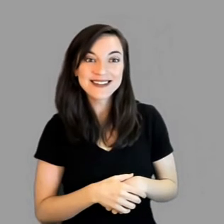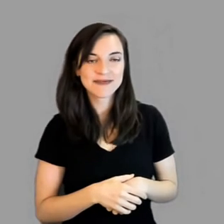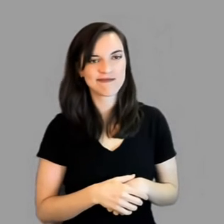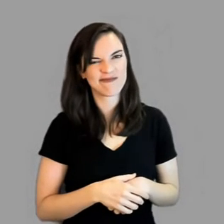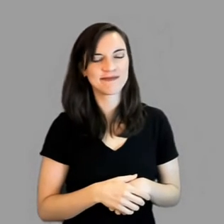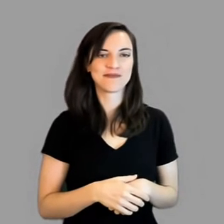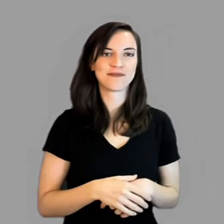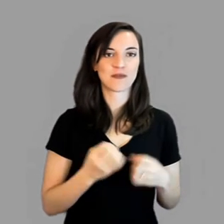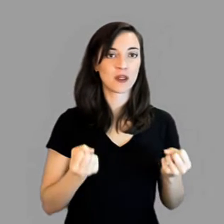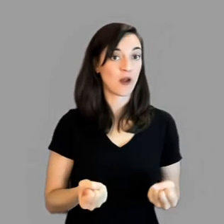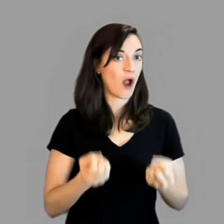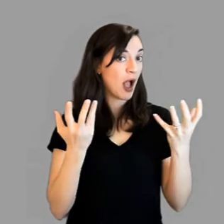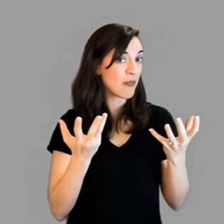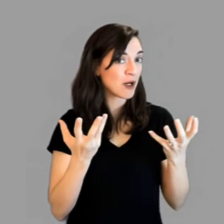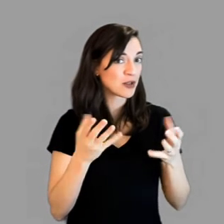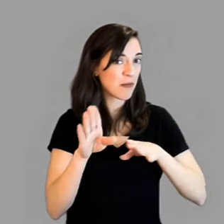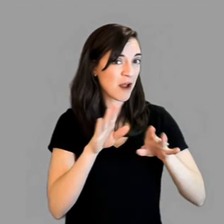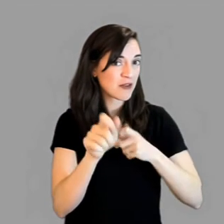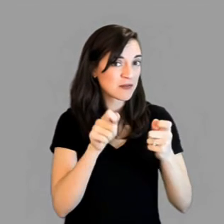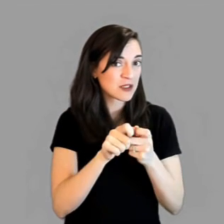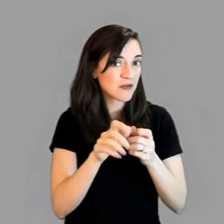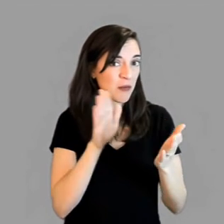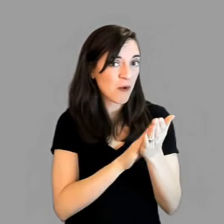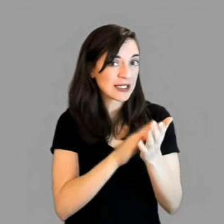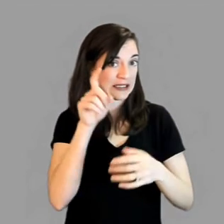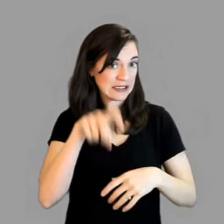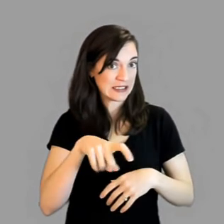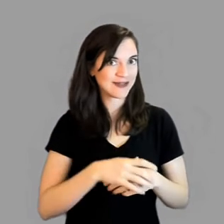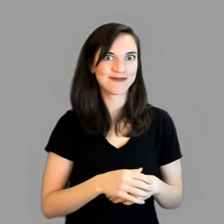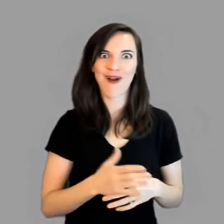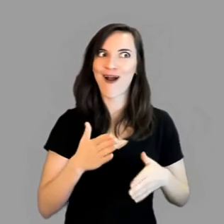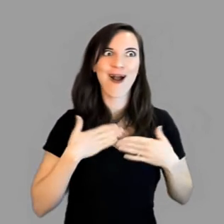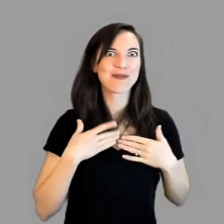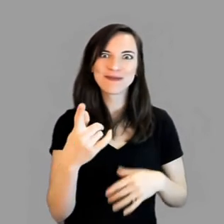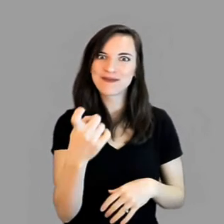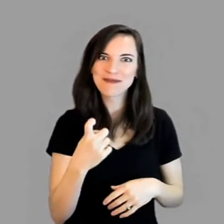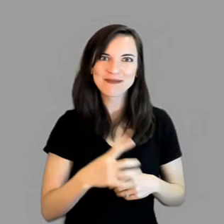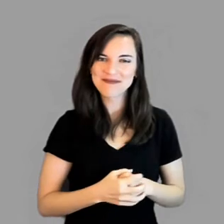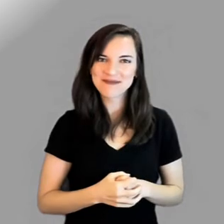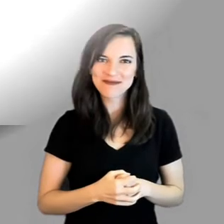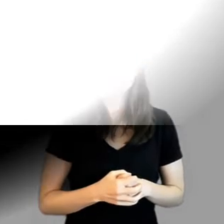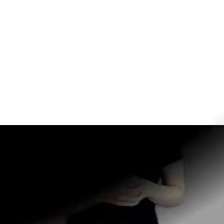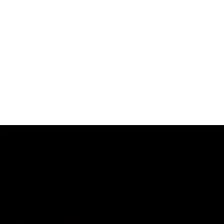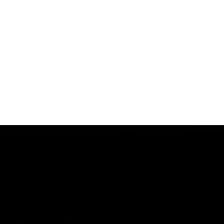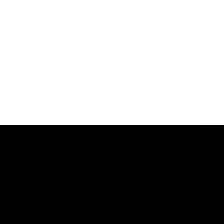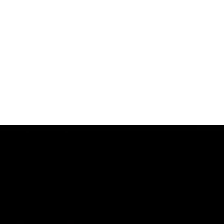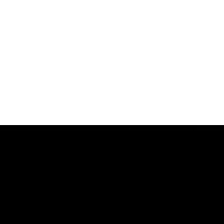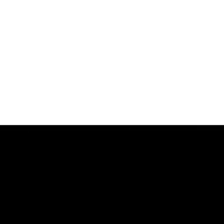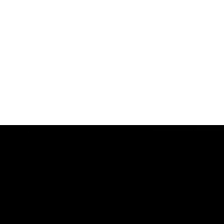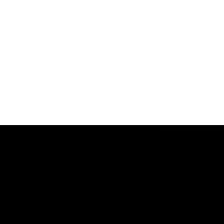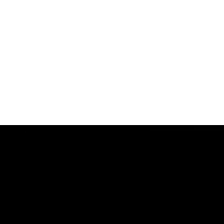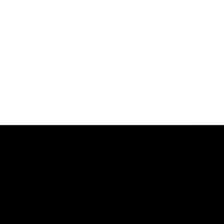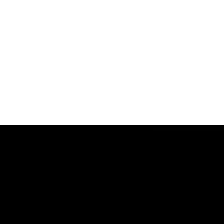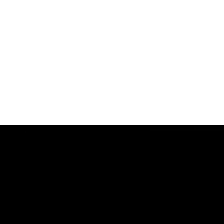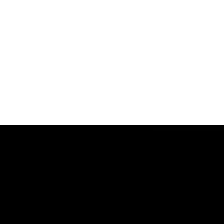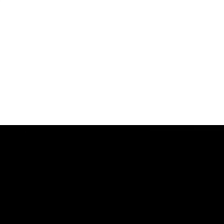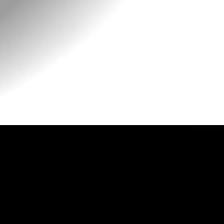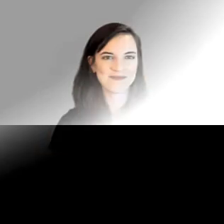How much behavior-specific praise should the teacher be providing? I’m so glad you asked!